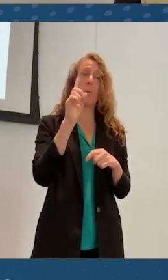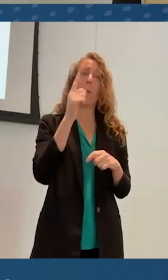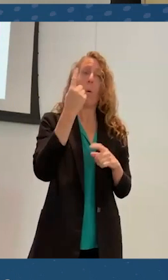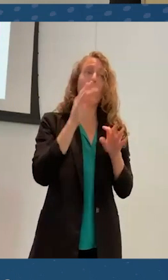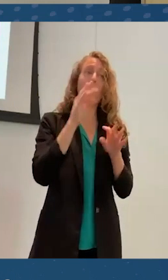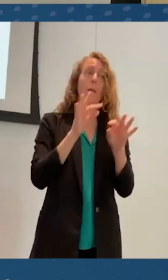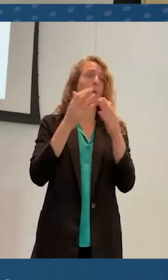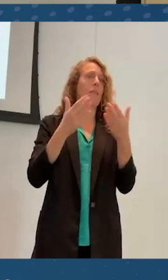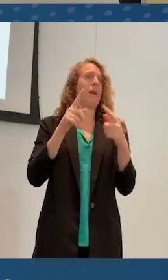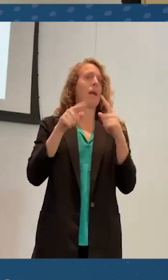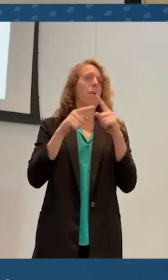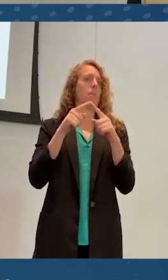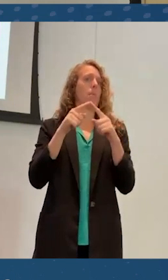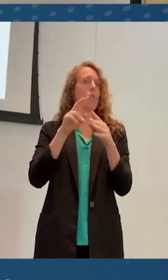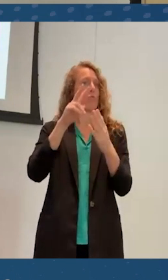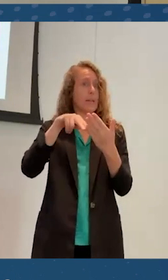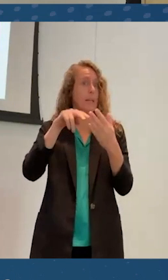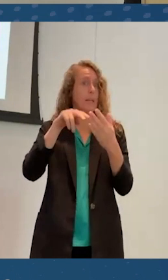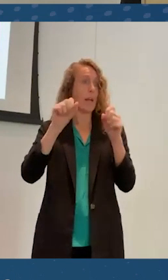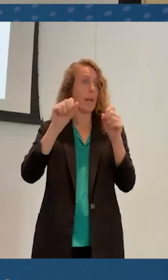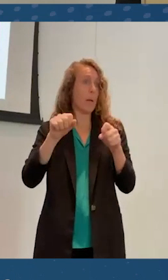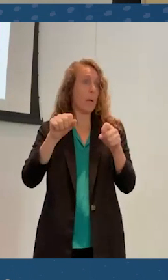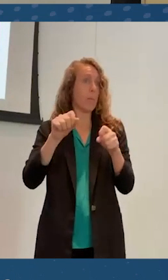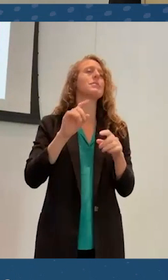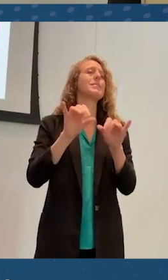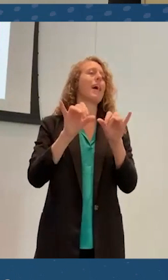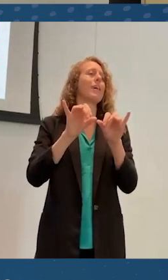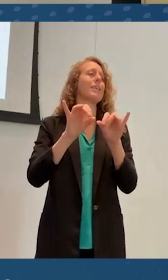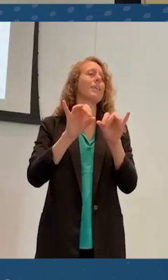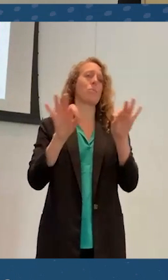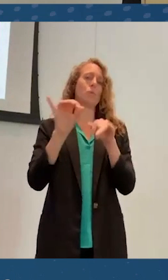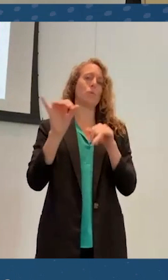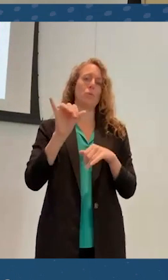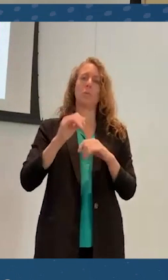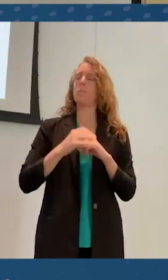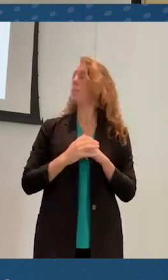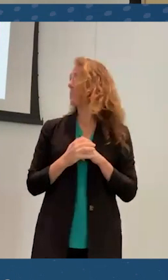Size also plays an important role. To help account for this, we scale